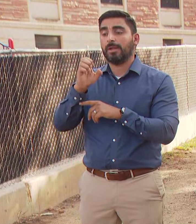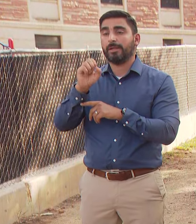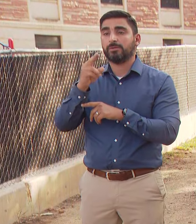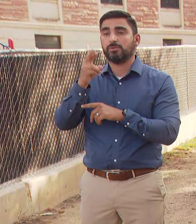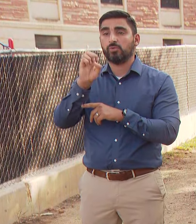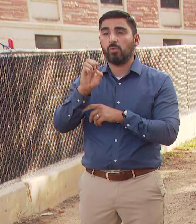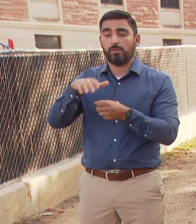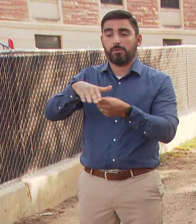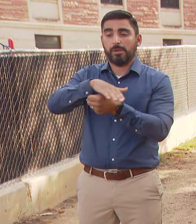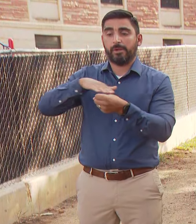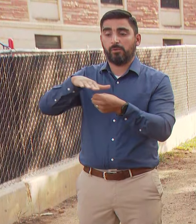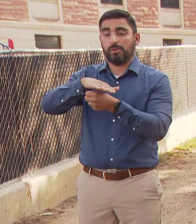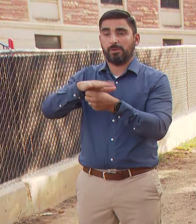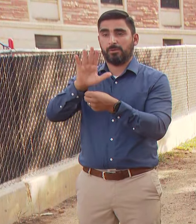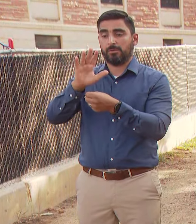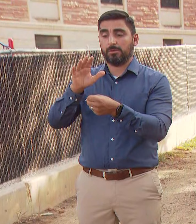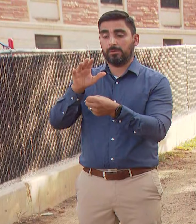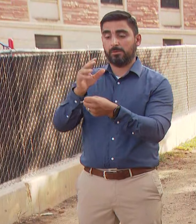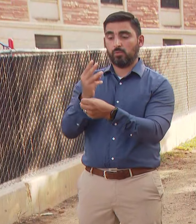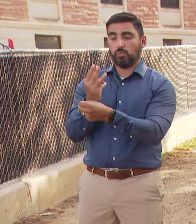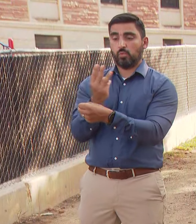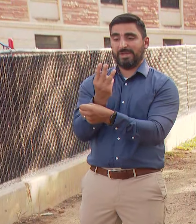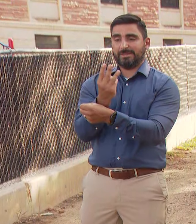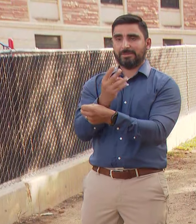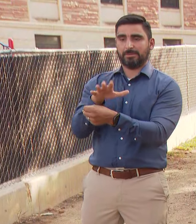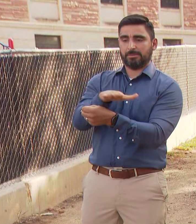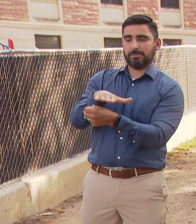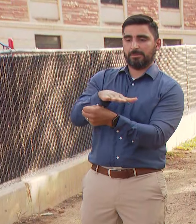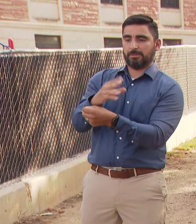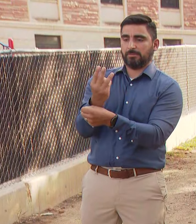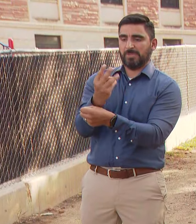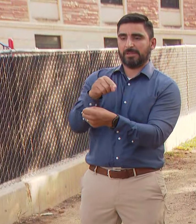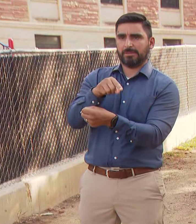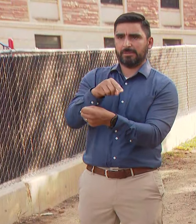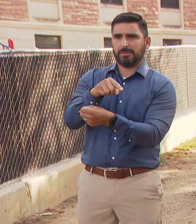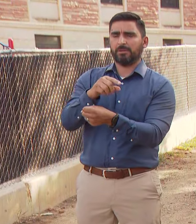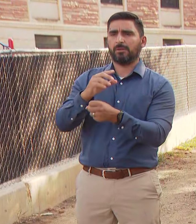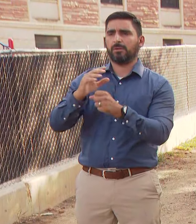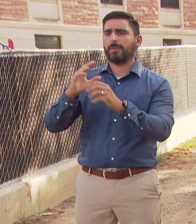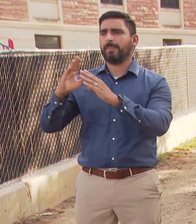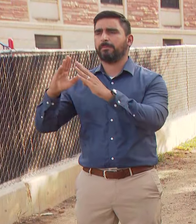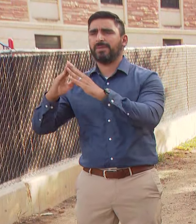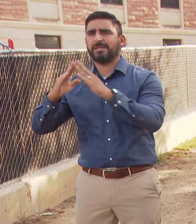Uh what was originally reported is up to peak to peak highway. And there was, I think a little bit of confusion there.